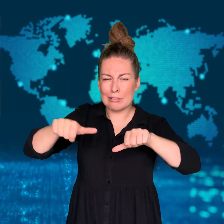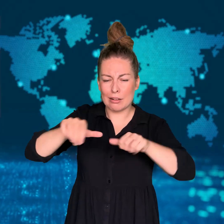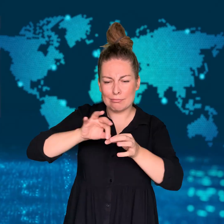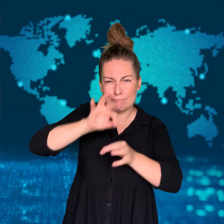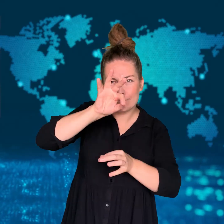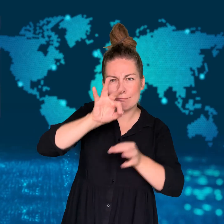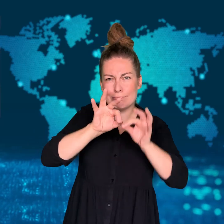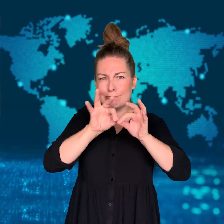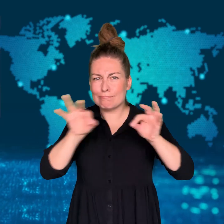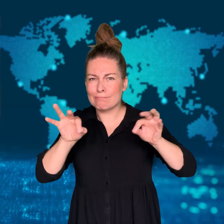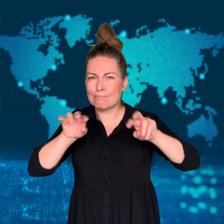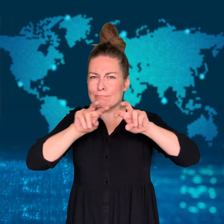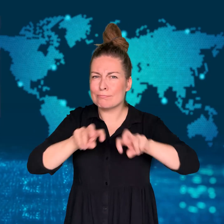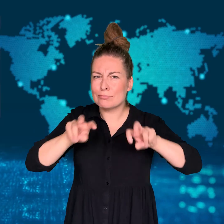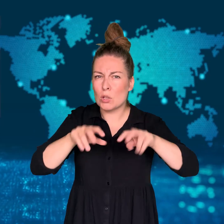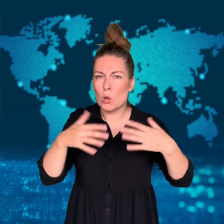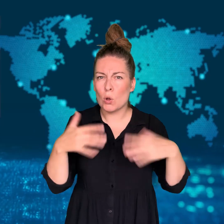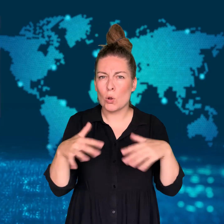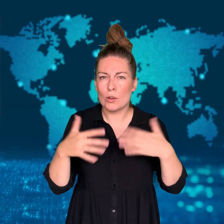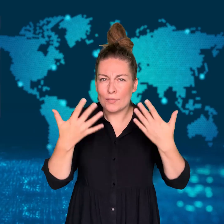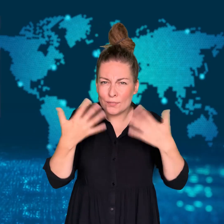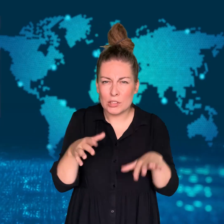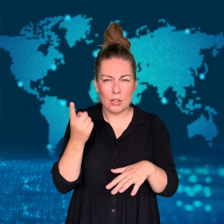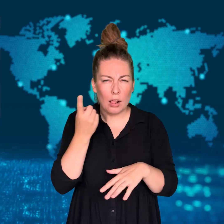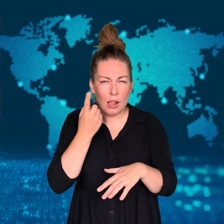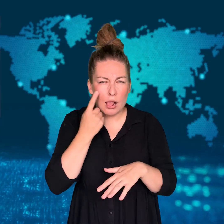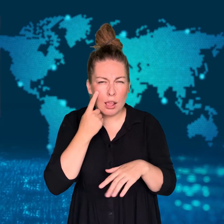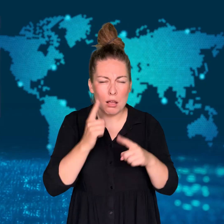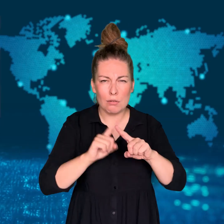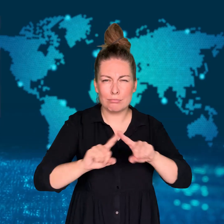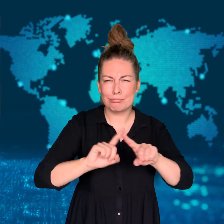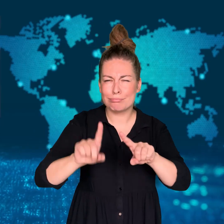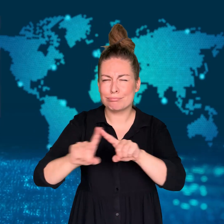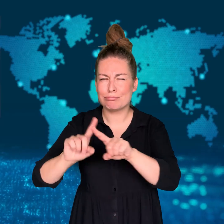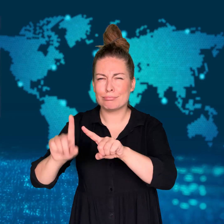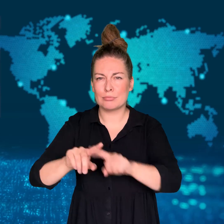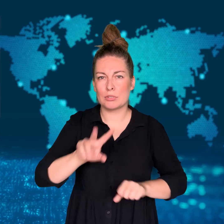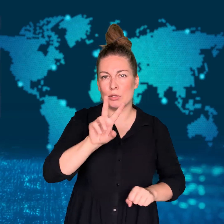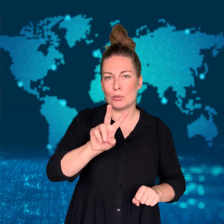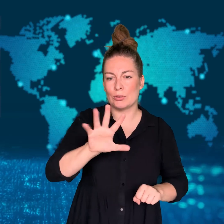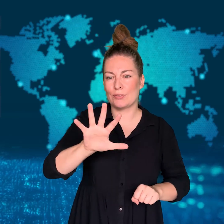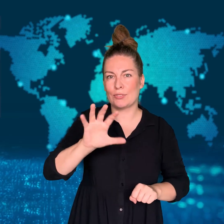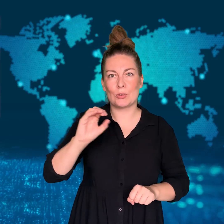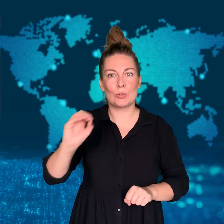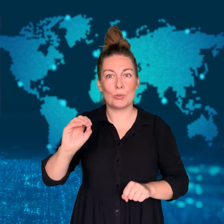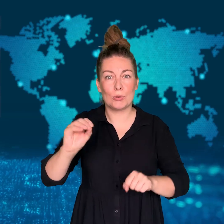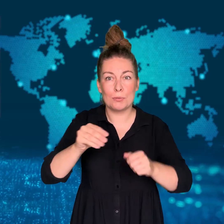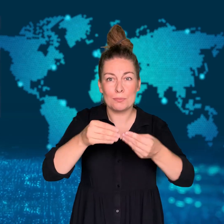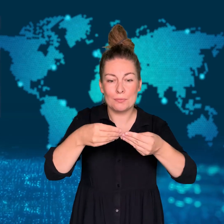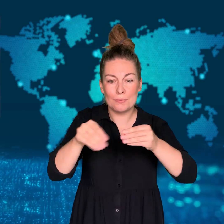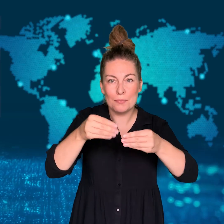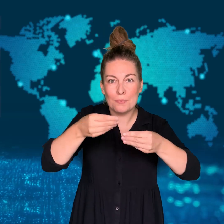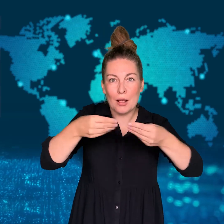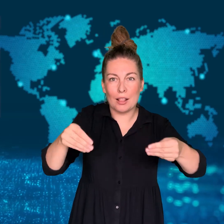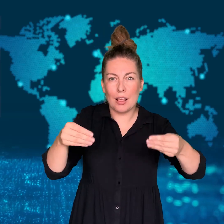tested over 250 different PET materials.